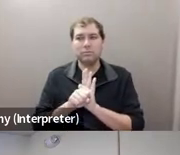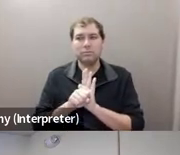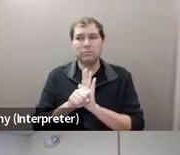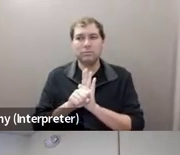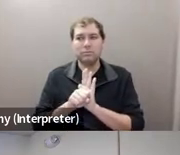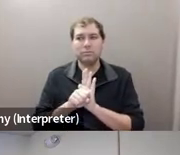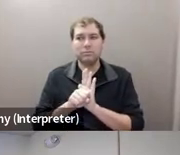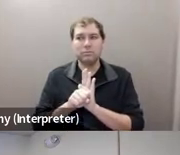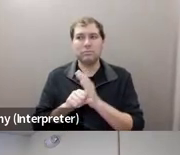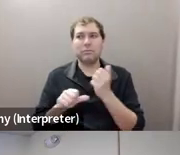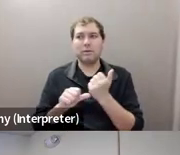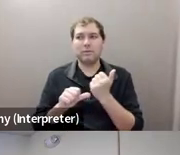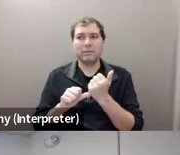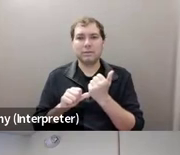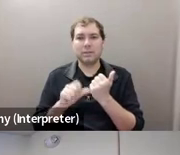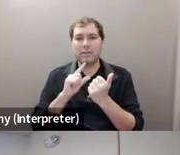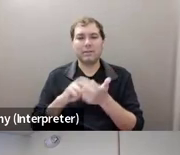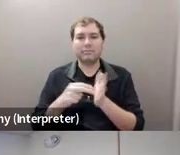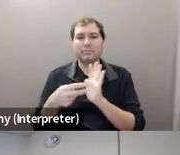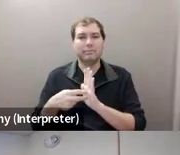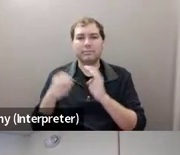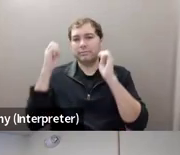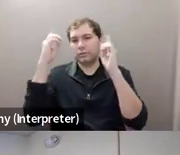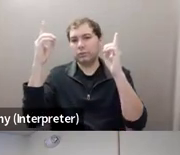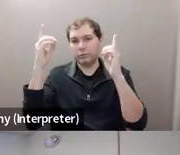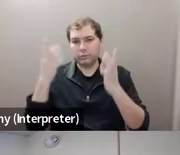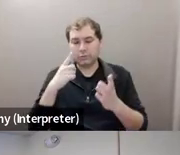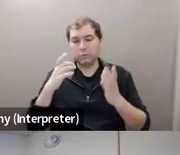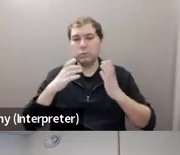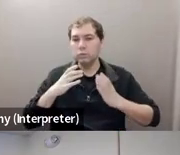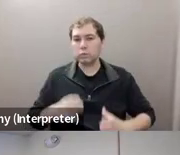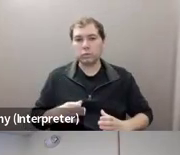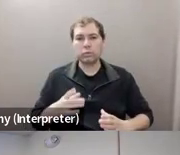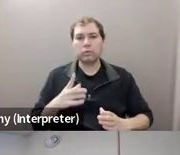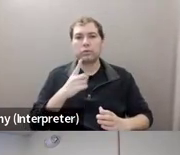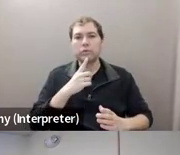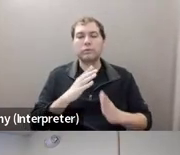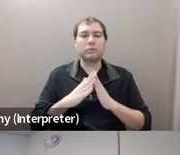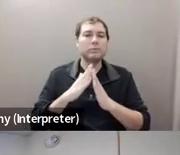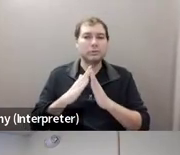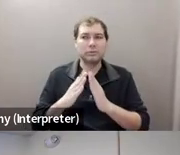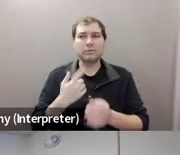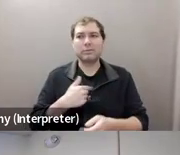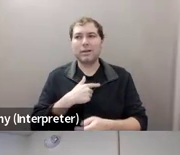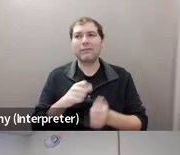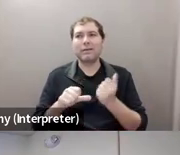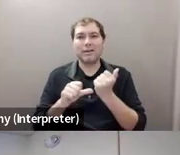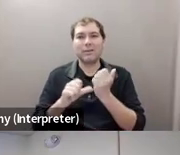Pam Davies: define that as education, education of consumers, the community, and we have an advocate in the State House